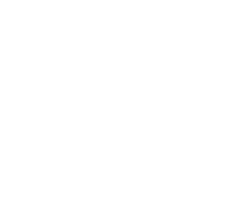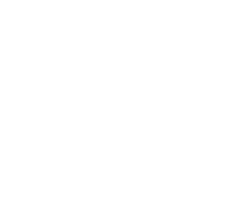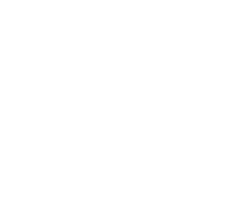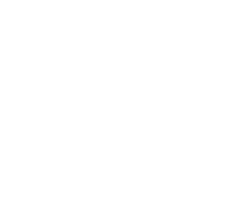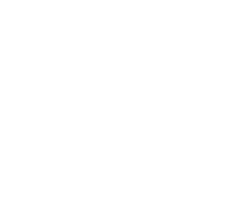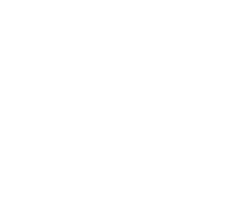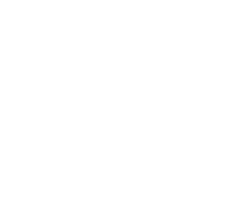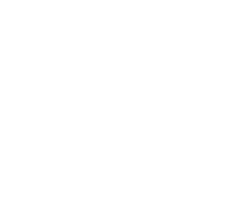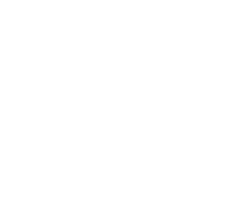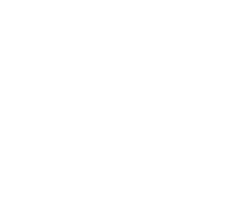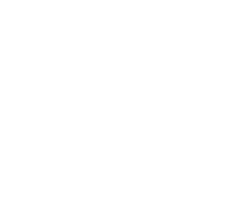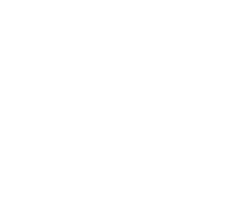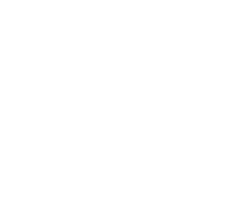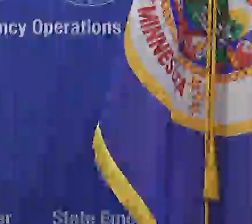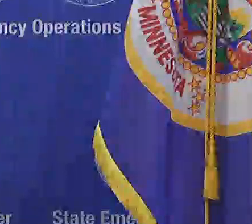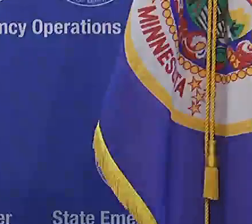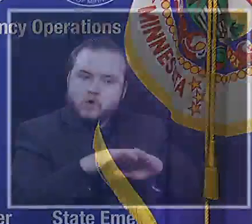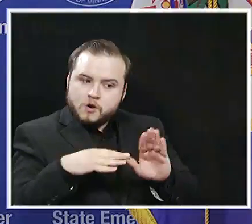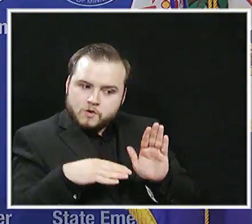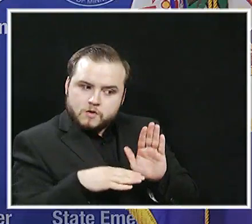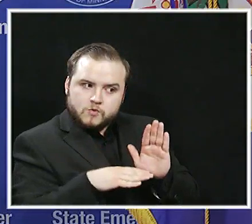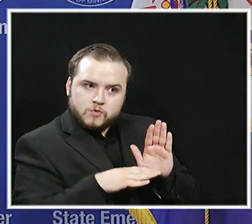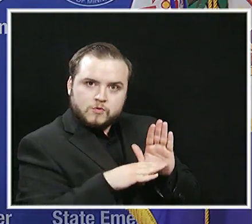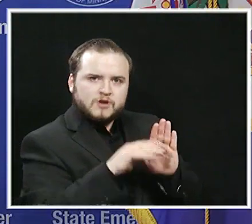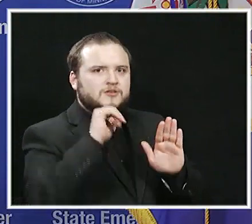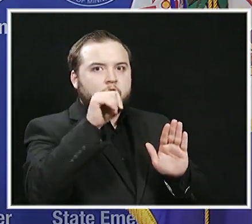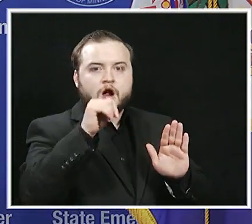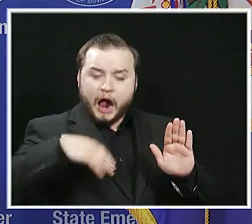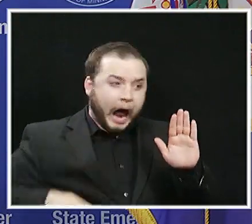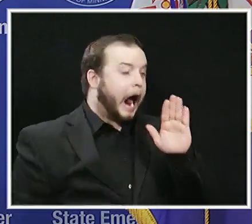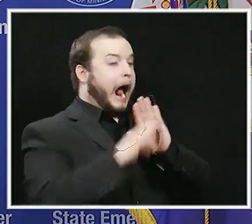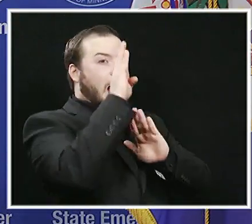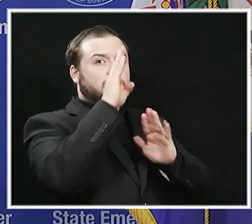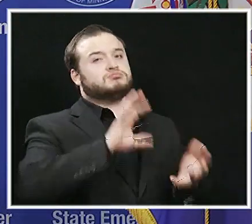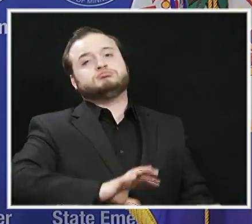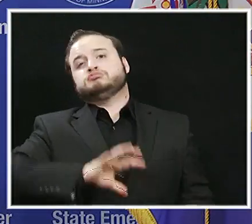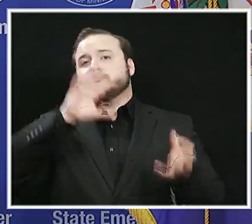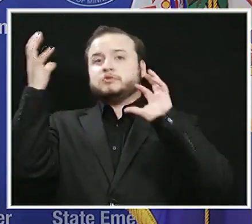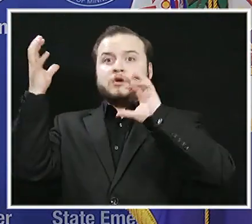But we can slow this, and this is the way it should look, to build slow herd immunity and not overwhelm the